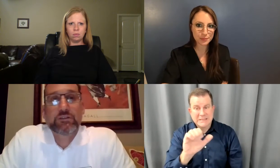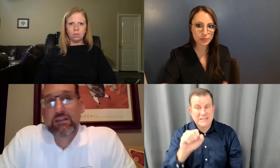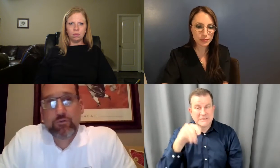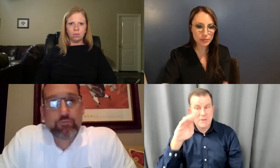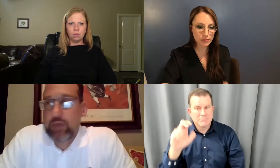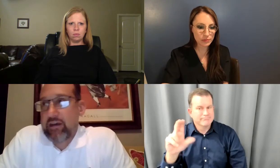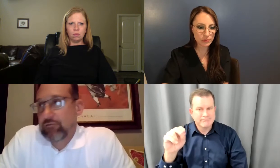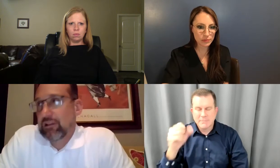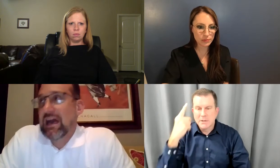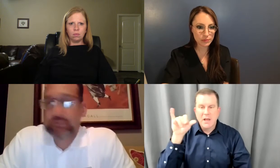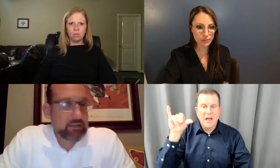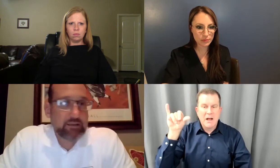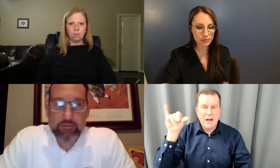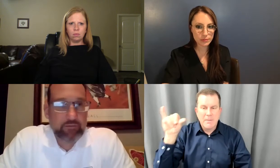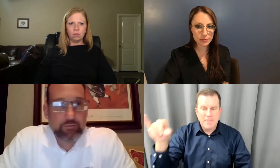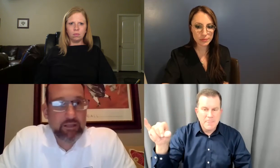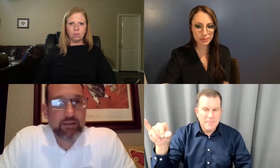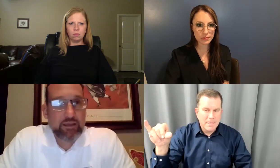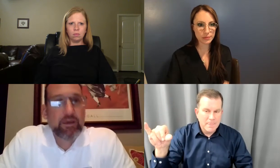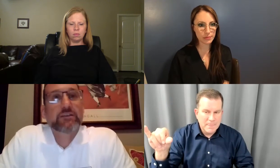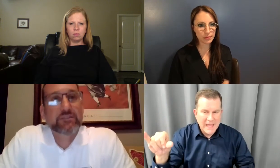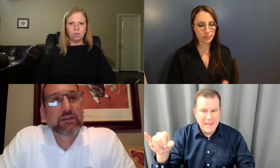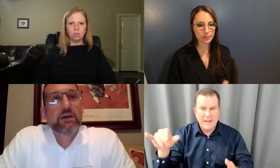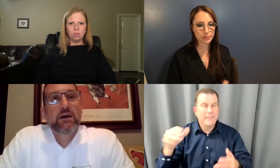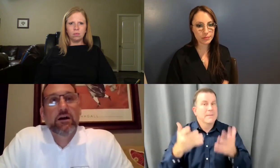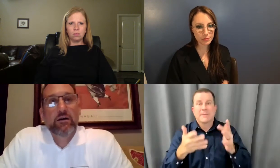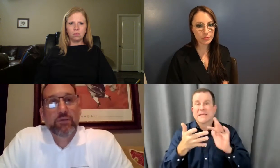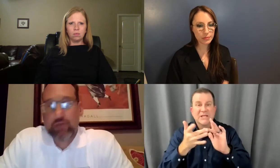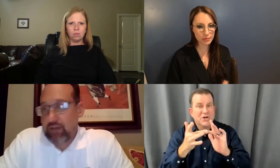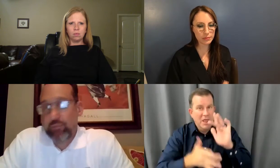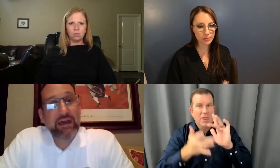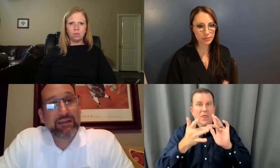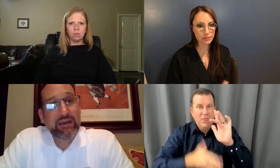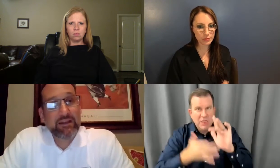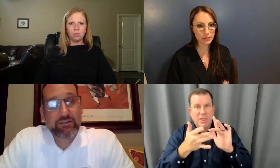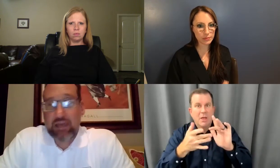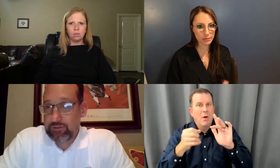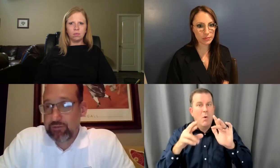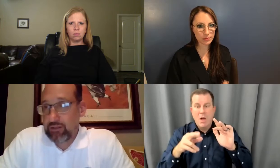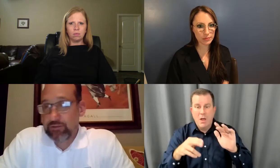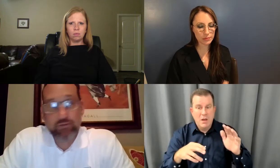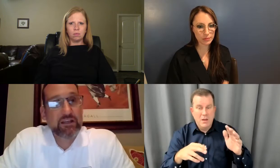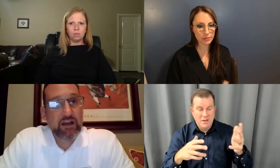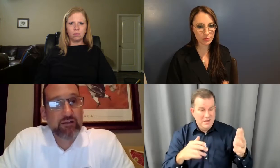say you have relapsing and remitting, and Ms. And you're having a bad day, and it just happens to be the Tuesday night